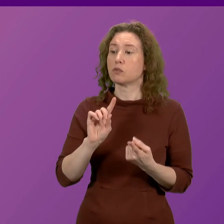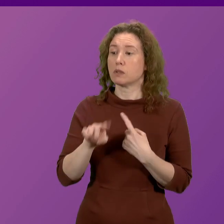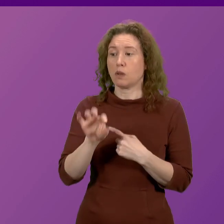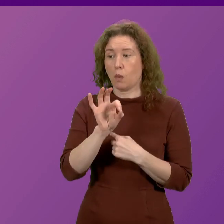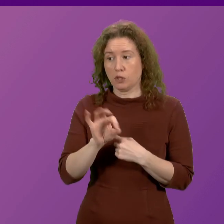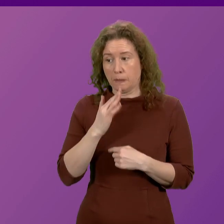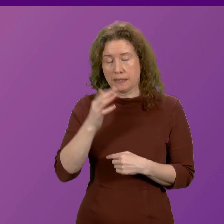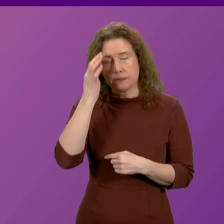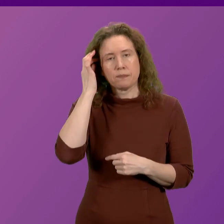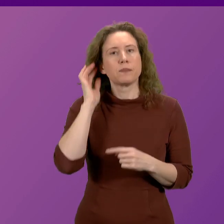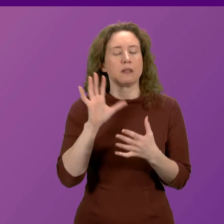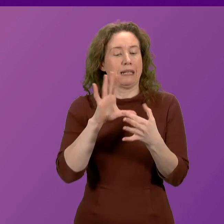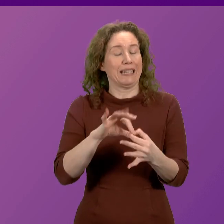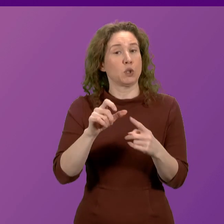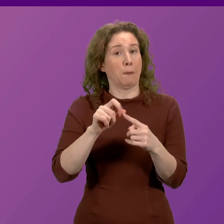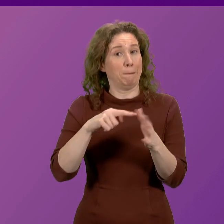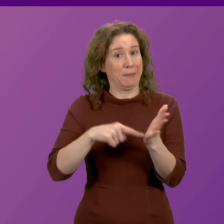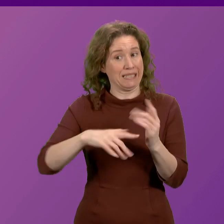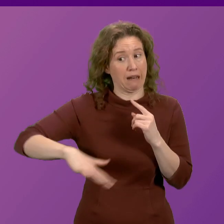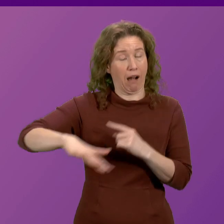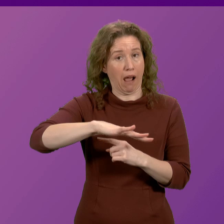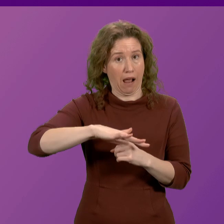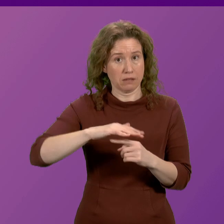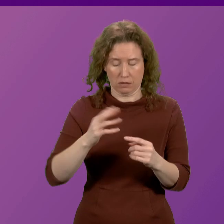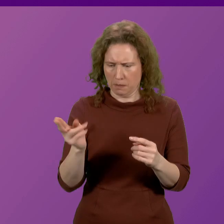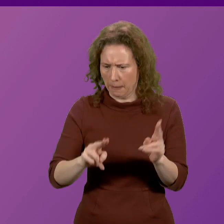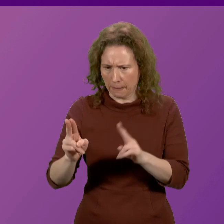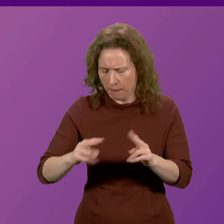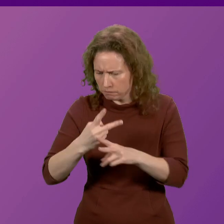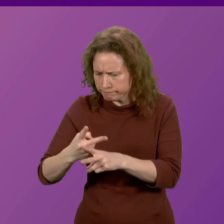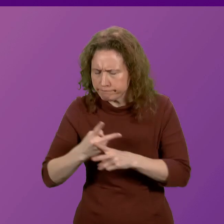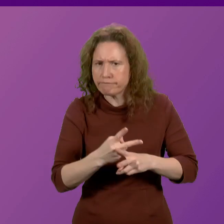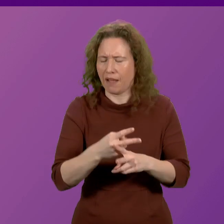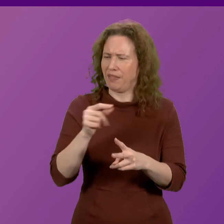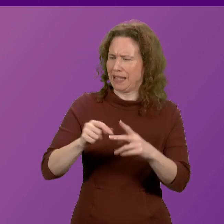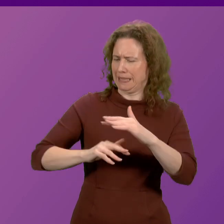On the question of peatland restoration, which is implicit in the question that has been raised,